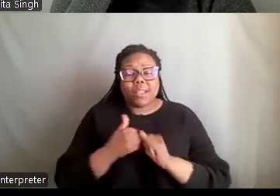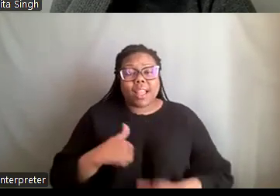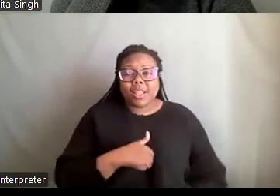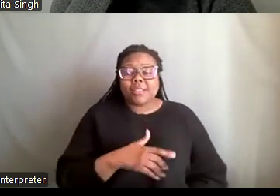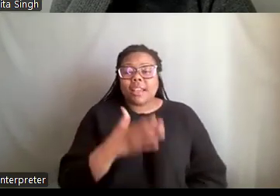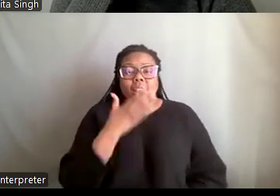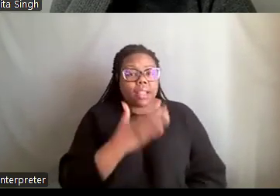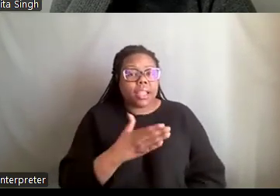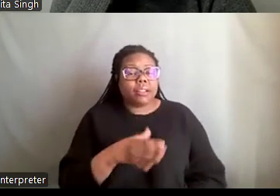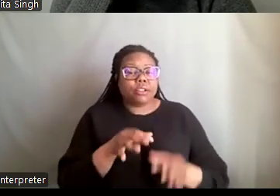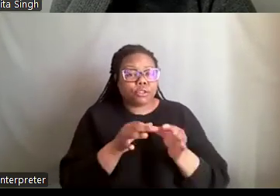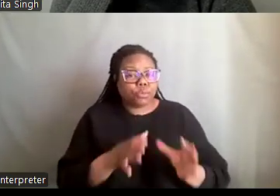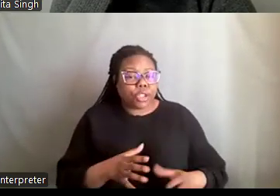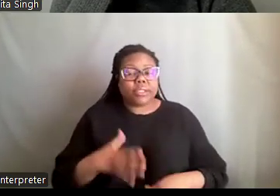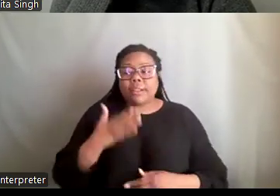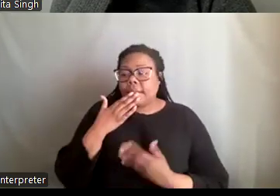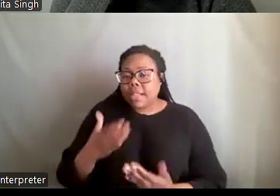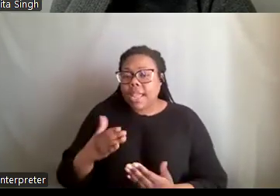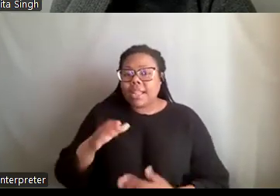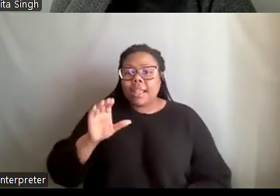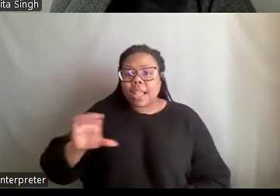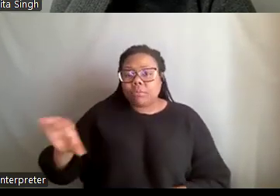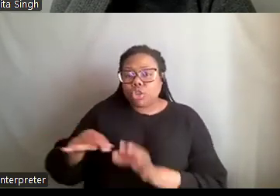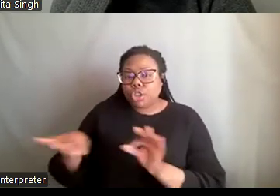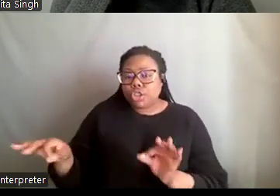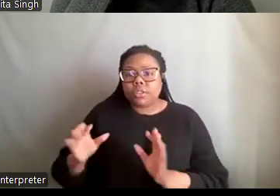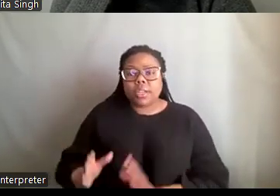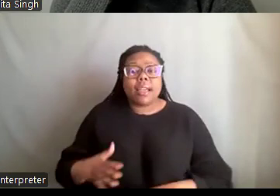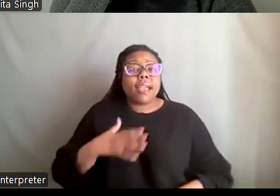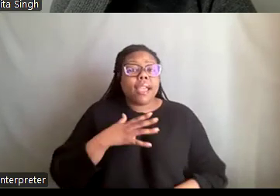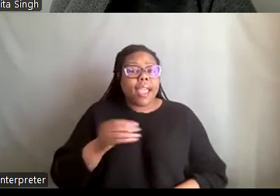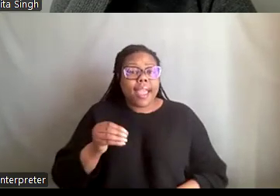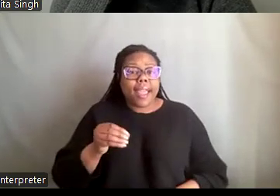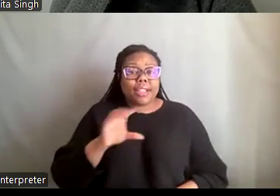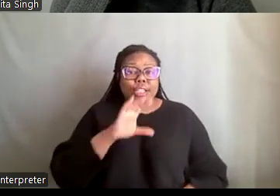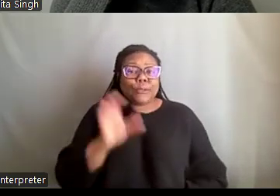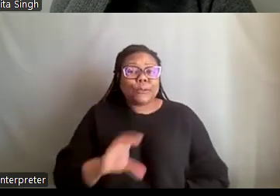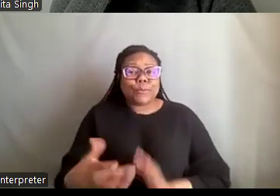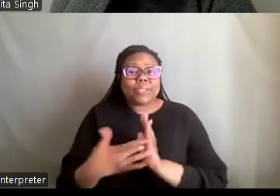Please stay connected with the disability Organizers Forum. Thank you also to our interpreters and our captioner